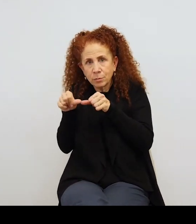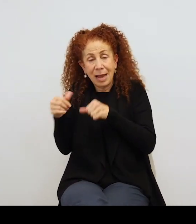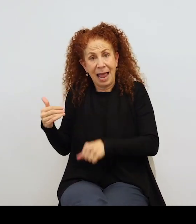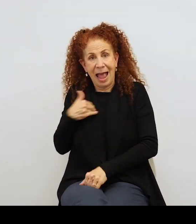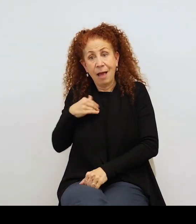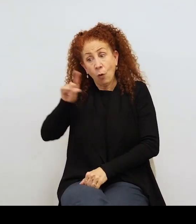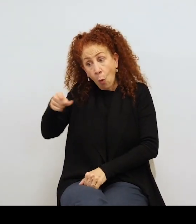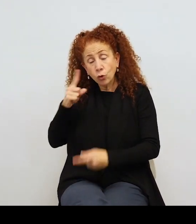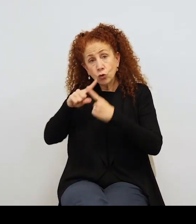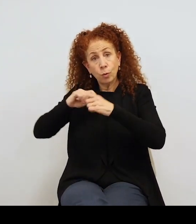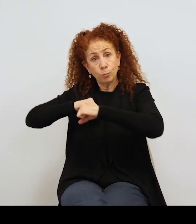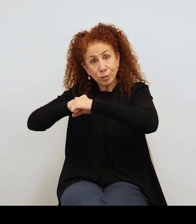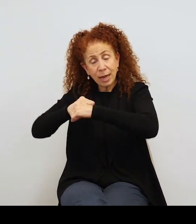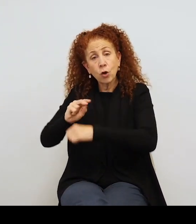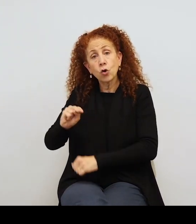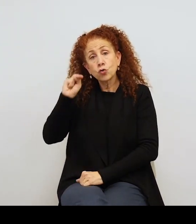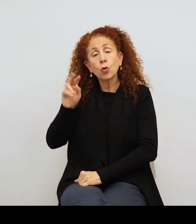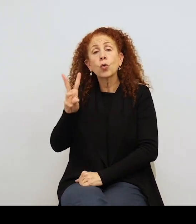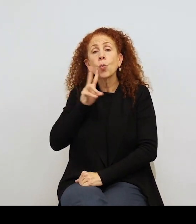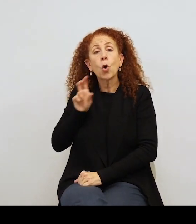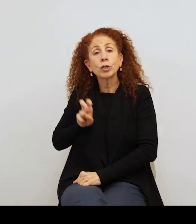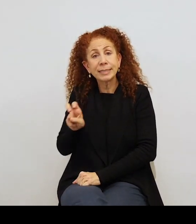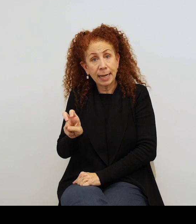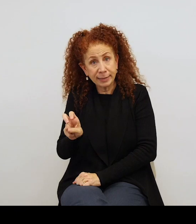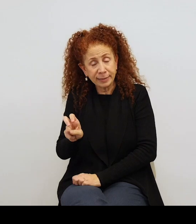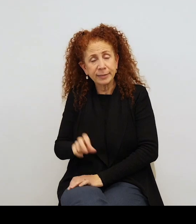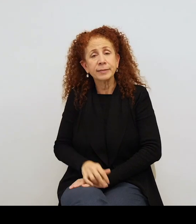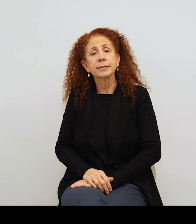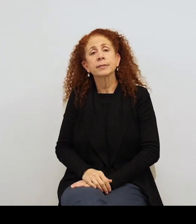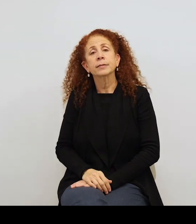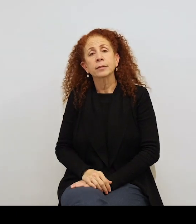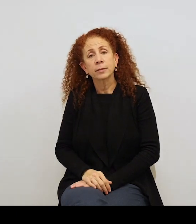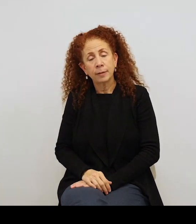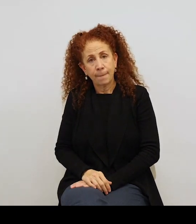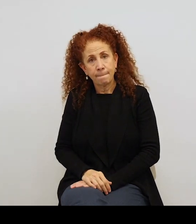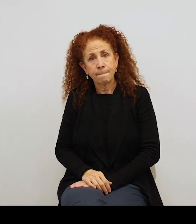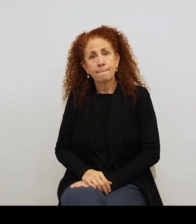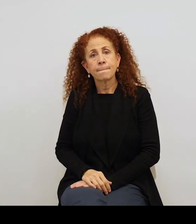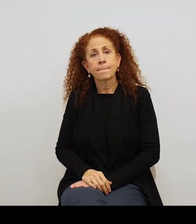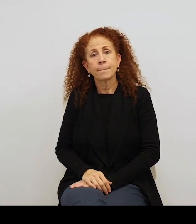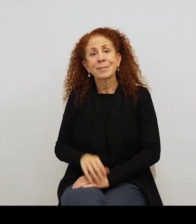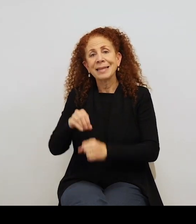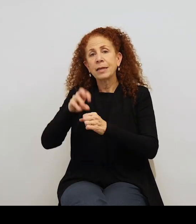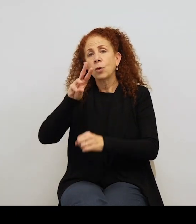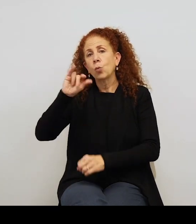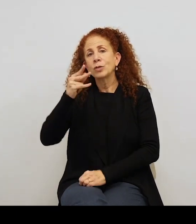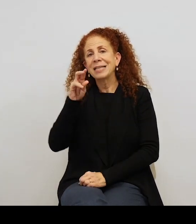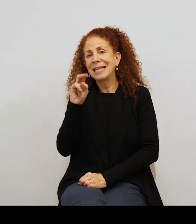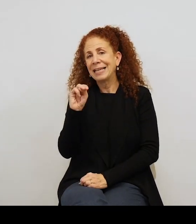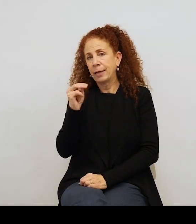to protect the northern water snakes in the Park.